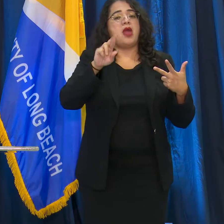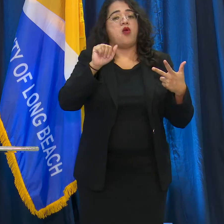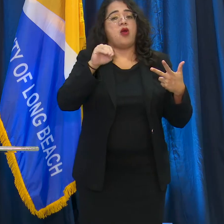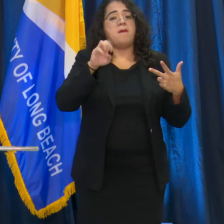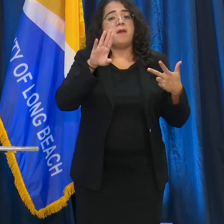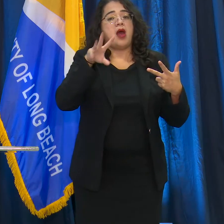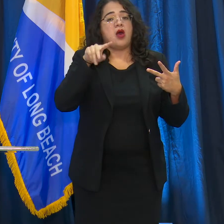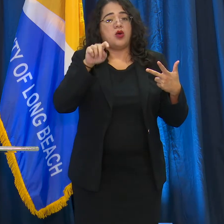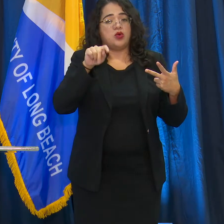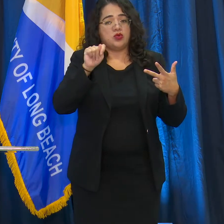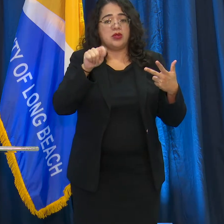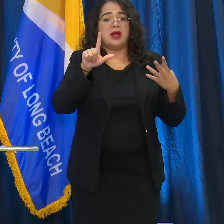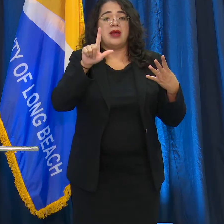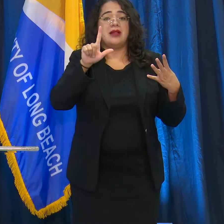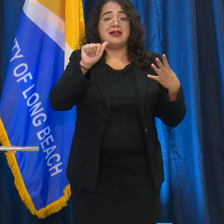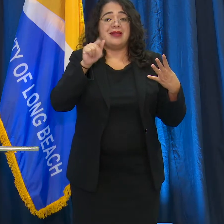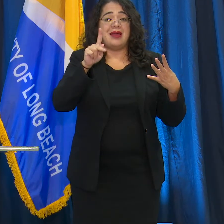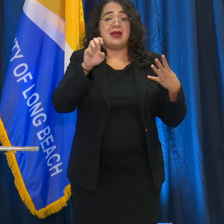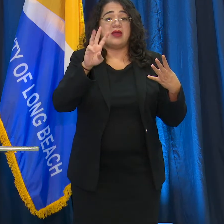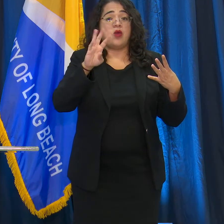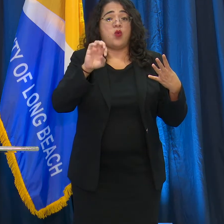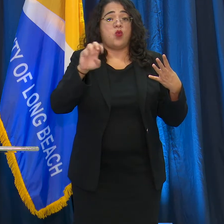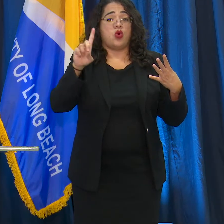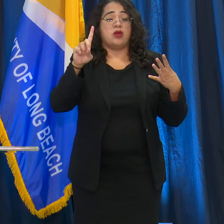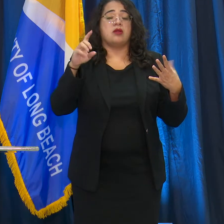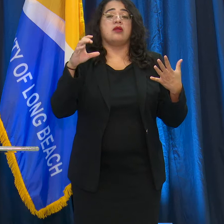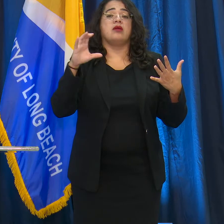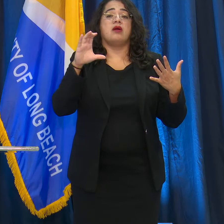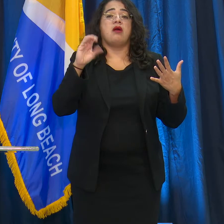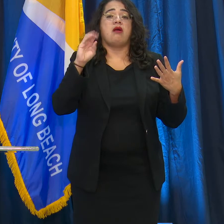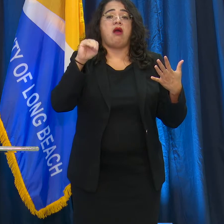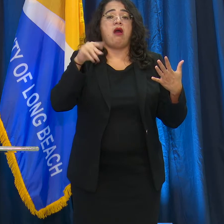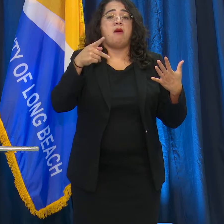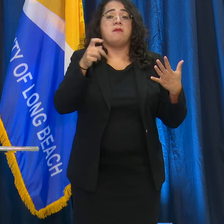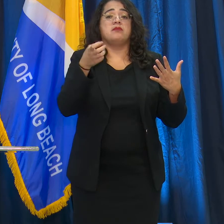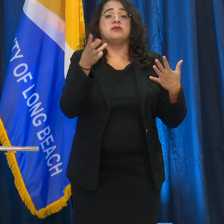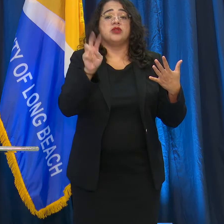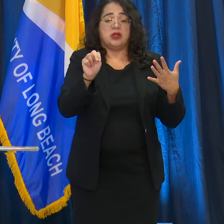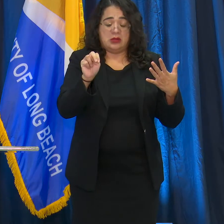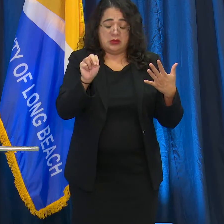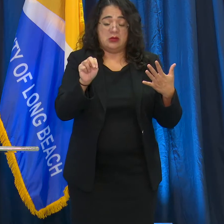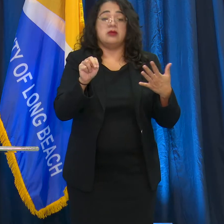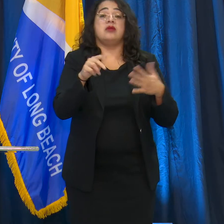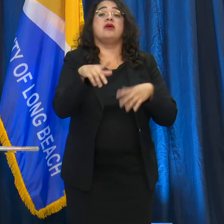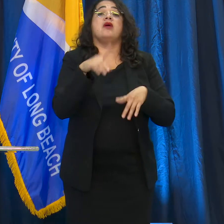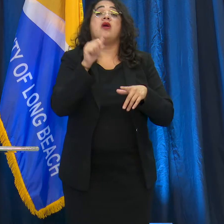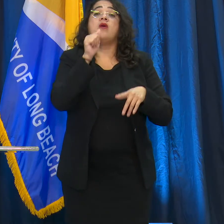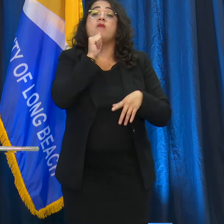cities will be directed to county facility testing or other private testing options as they become available. If you are